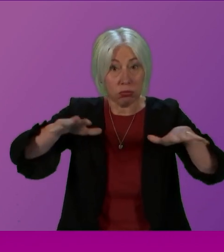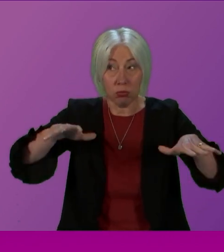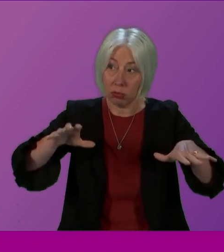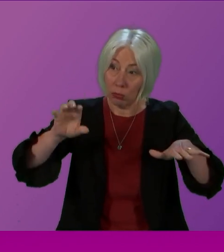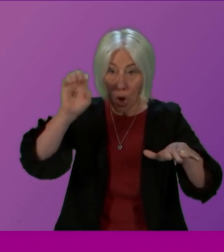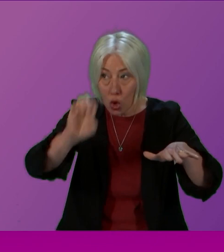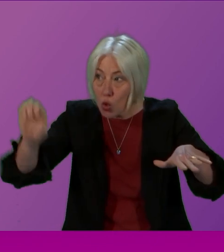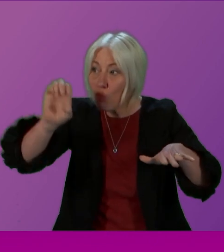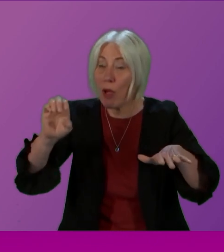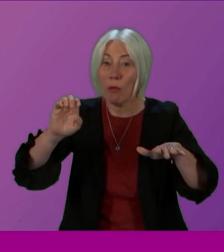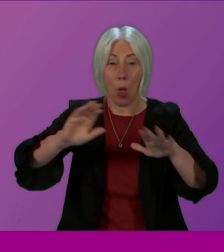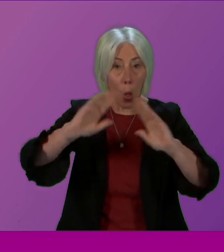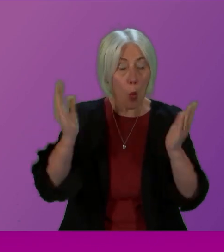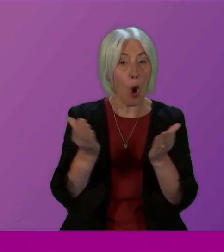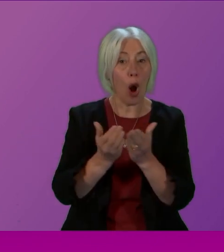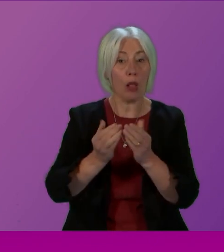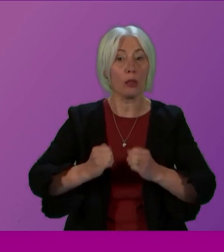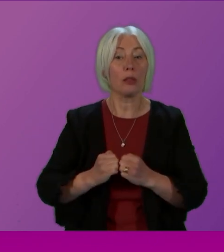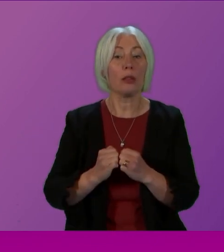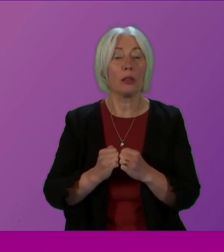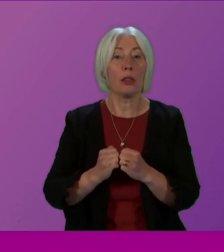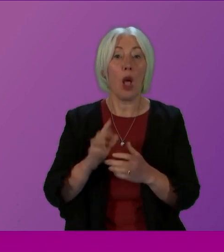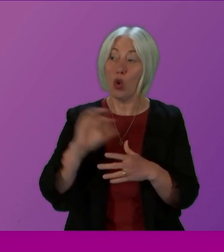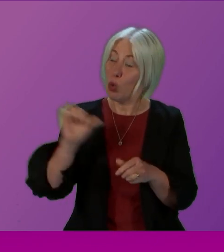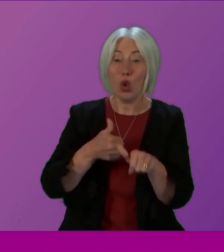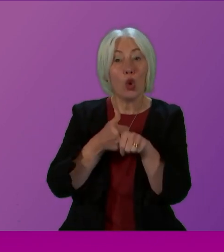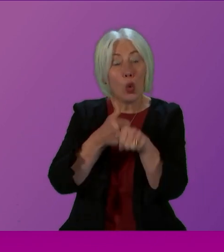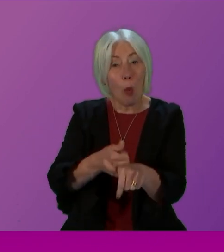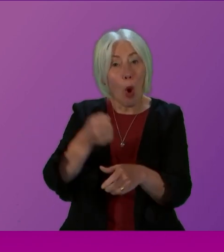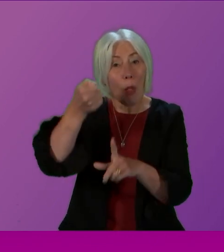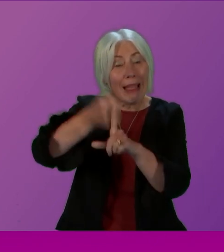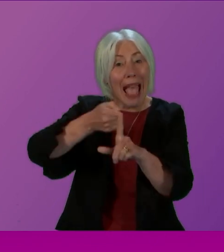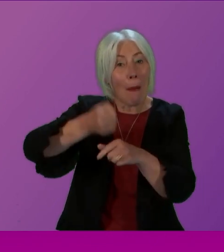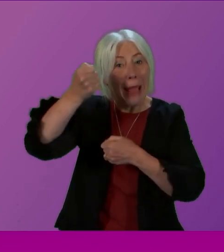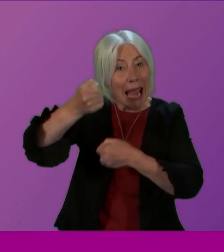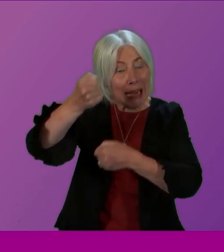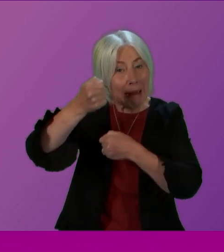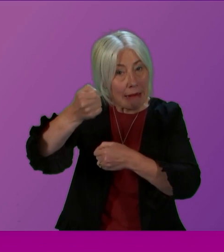Will she join me in encouraging people to support that campaign, and will she encourage